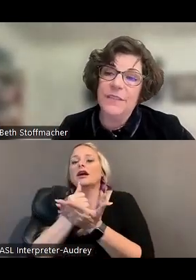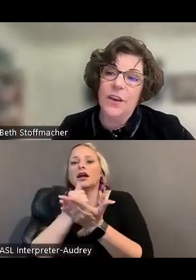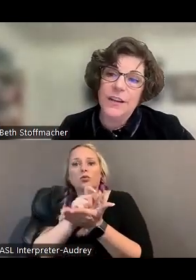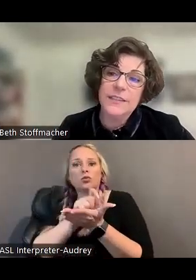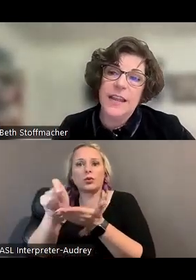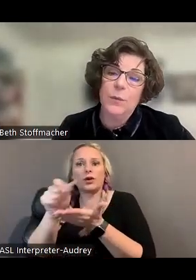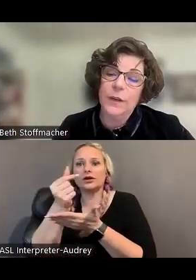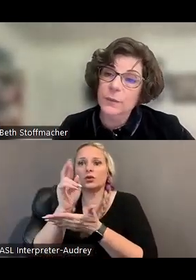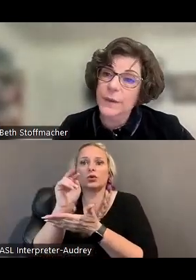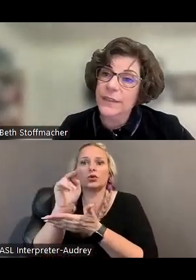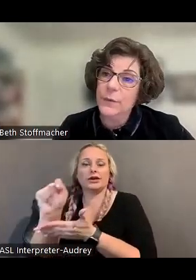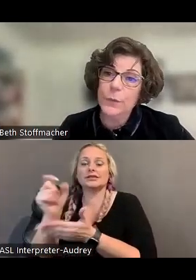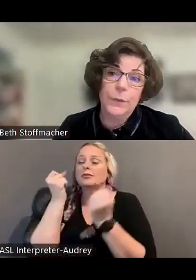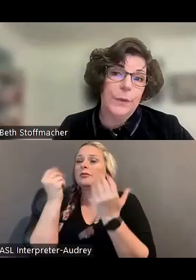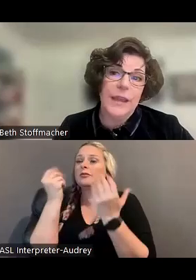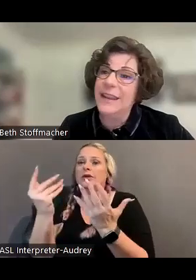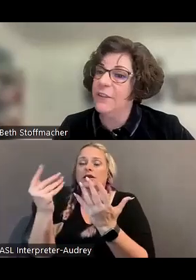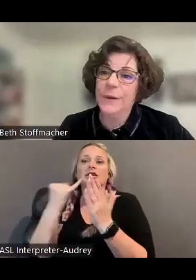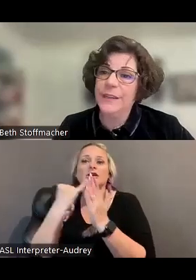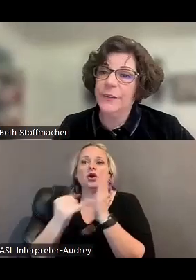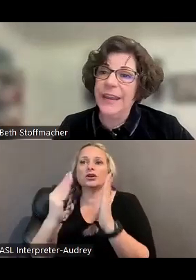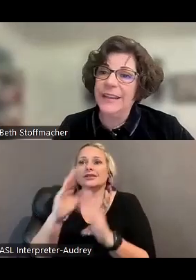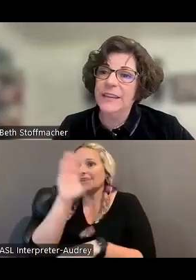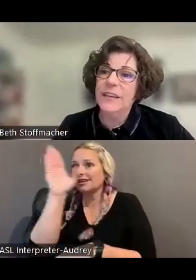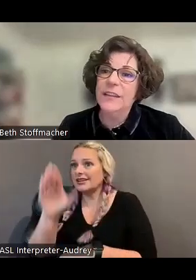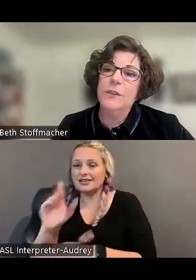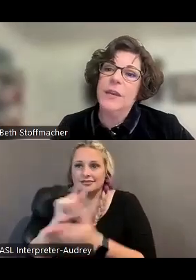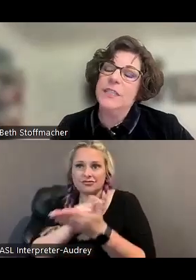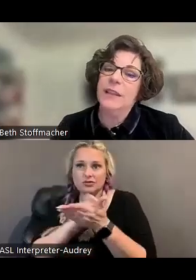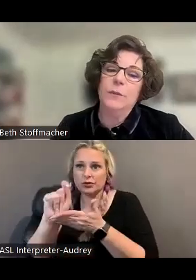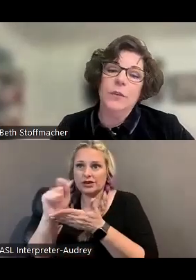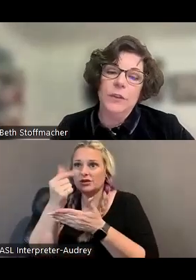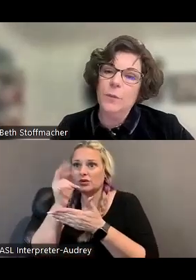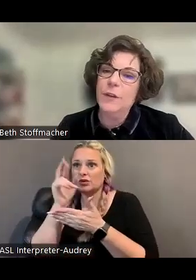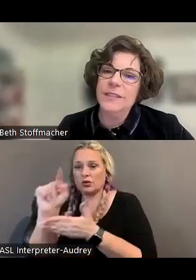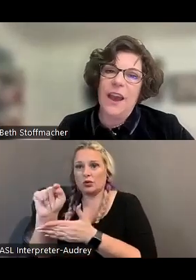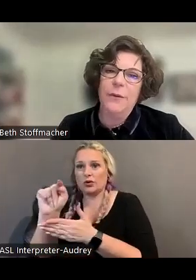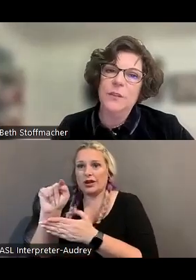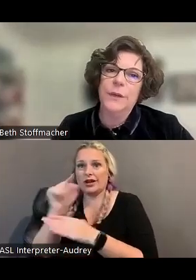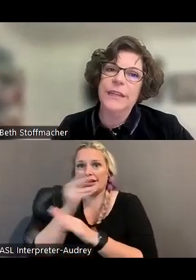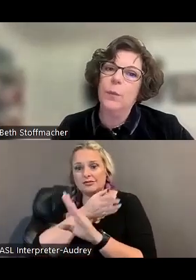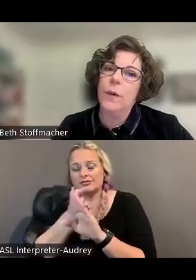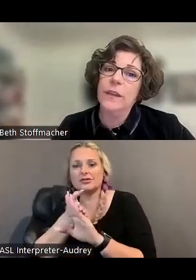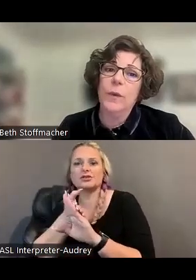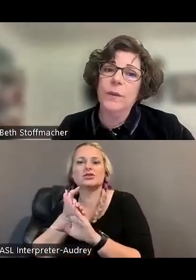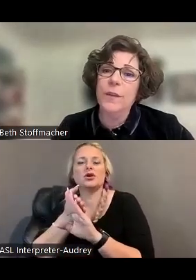artists I worked with had never written a grant, so I spent numerous hours working one-on-one with